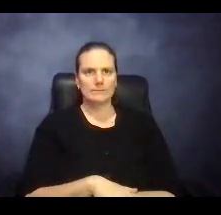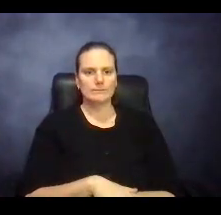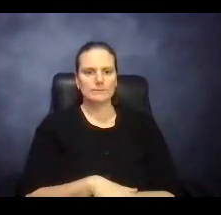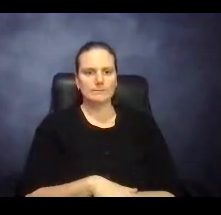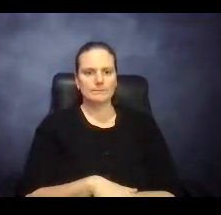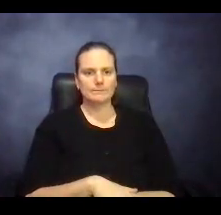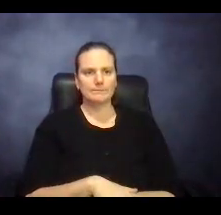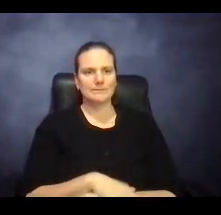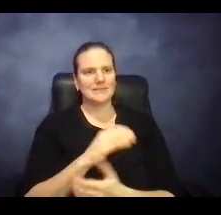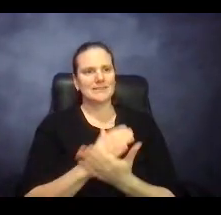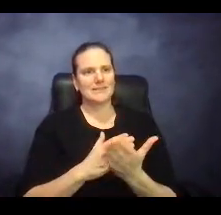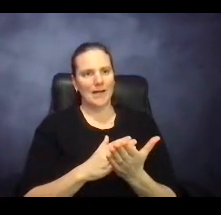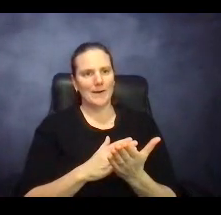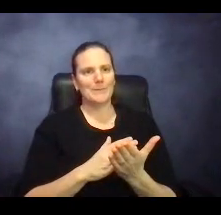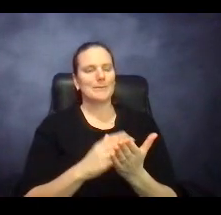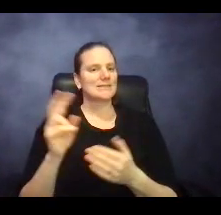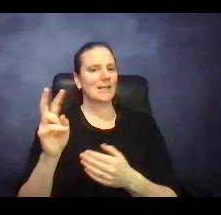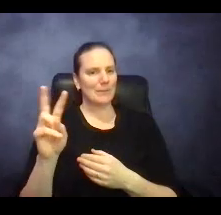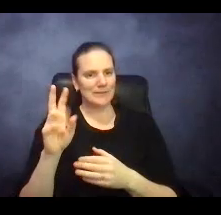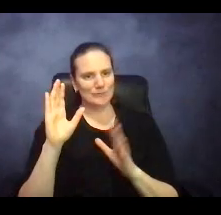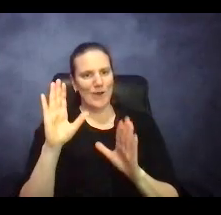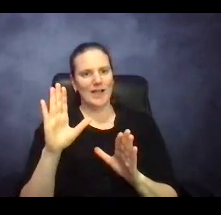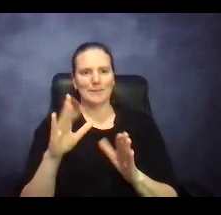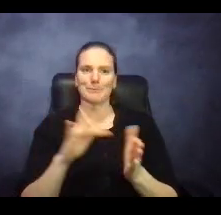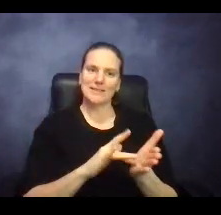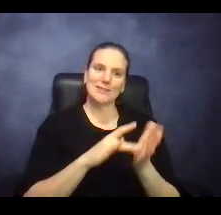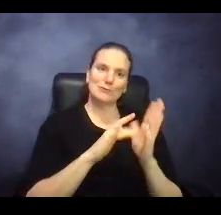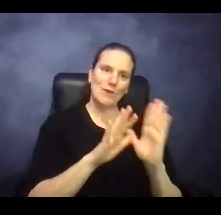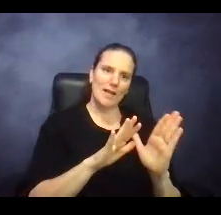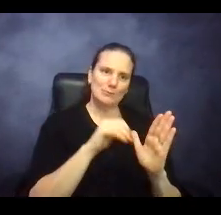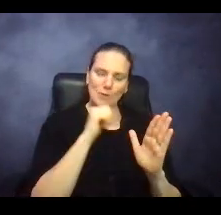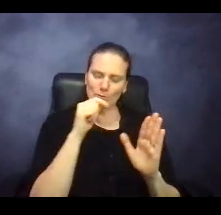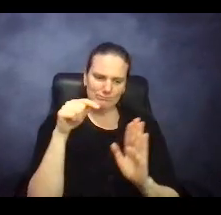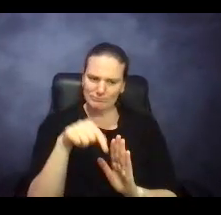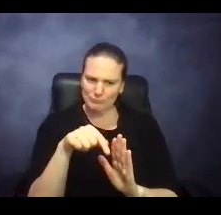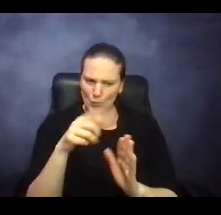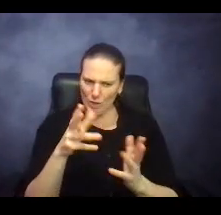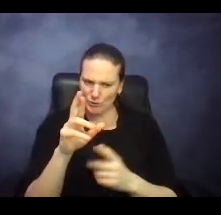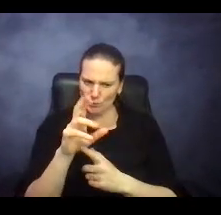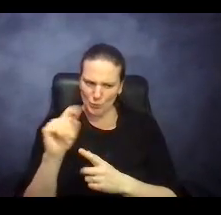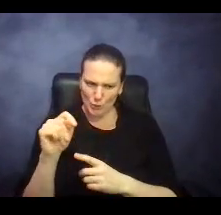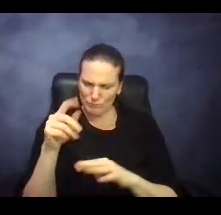medications are great, but they don't address the root cause. So really getting into that grief work, like really emptying out